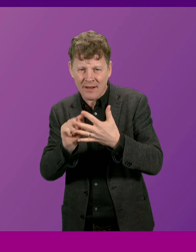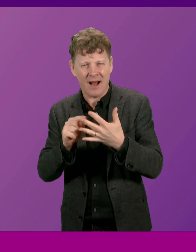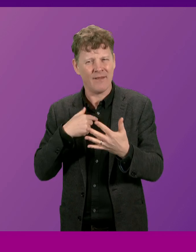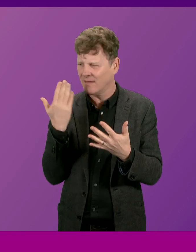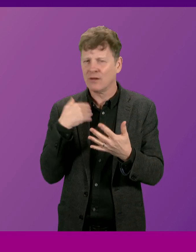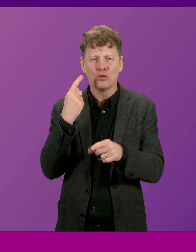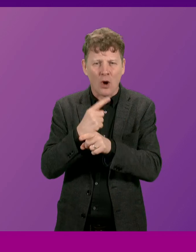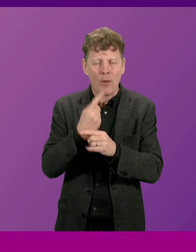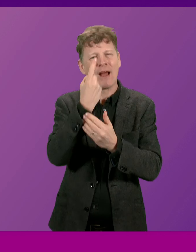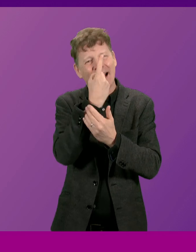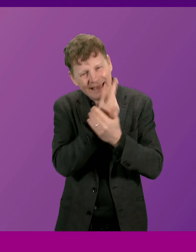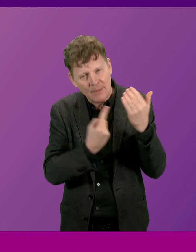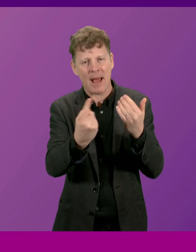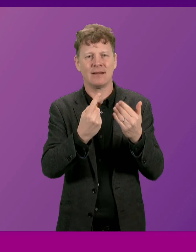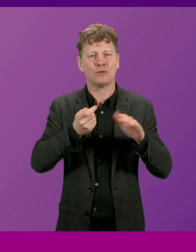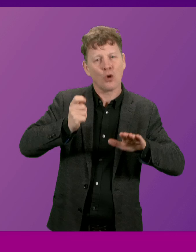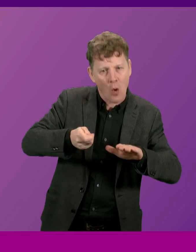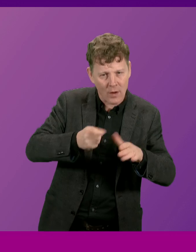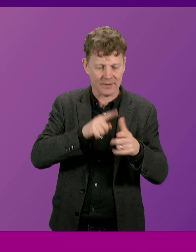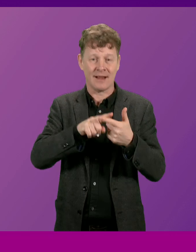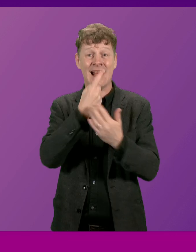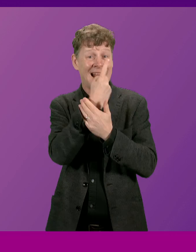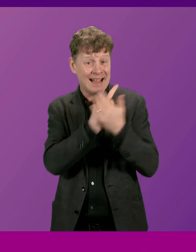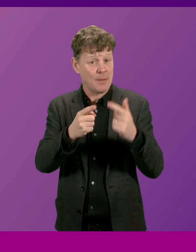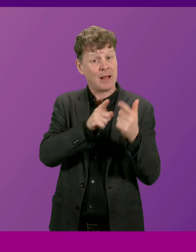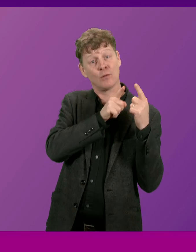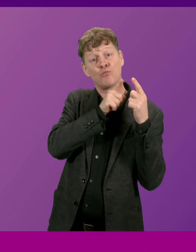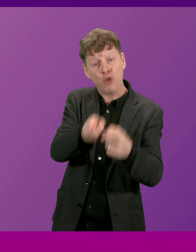that I talked about—the independent judiciary, the independent prosecutorial service and the